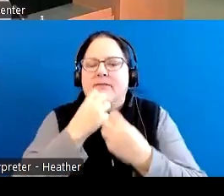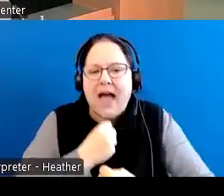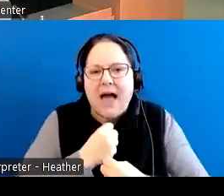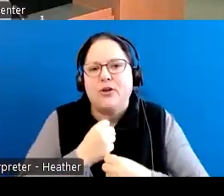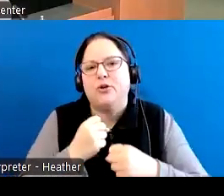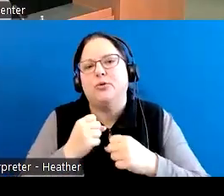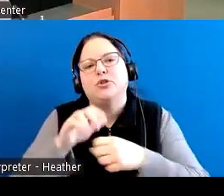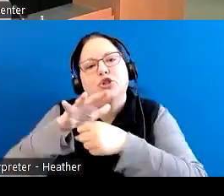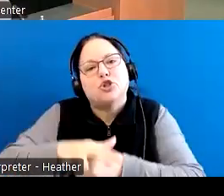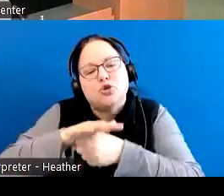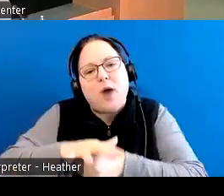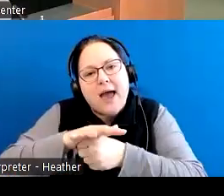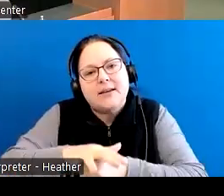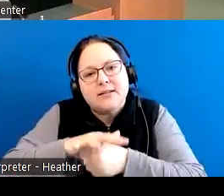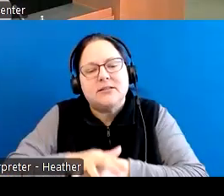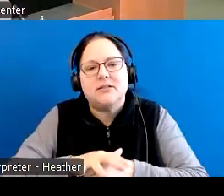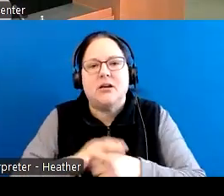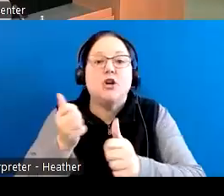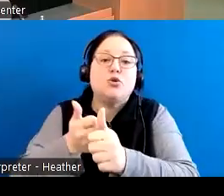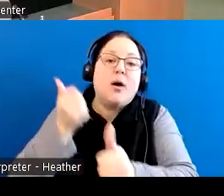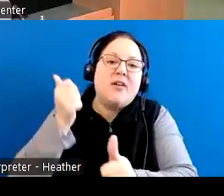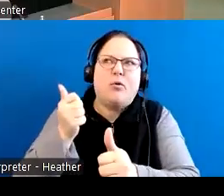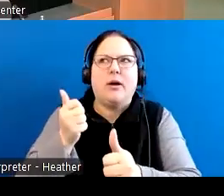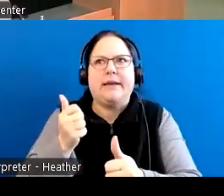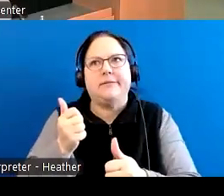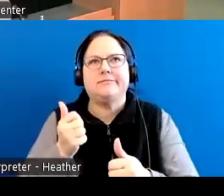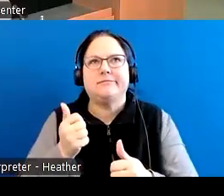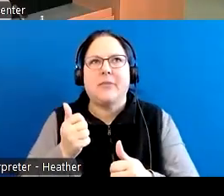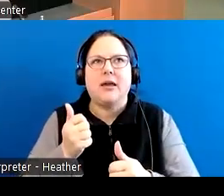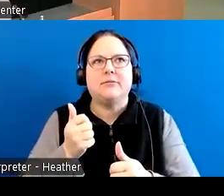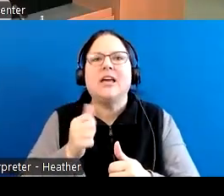um the risks of avoiding anxiety, all of those kinds of thing, making choices that are based